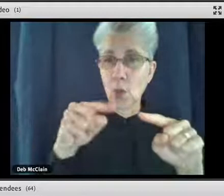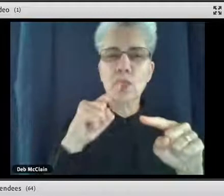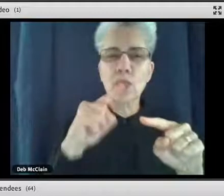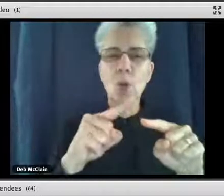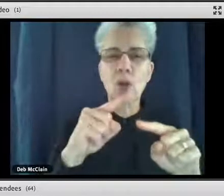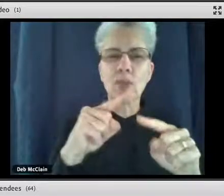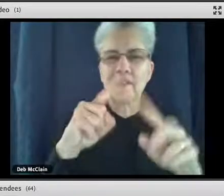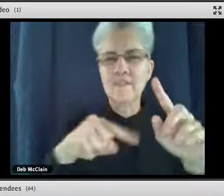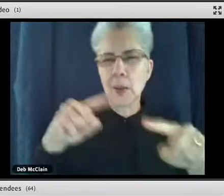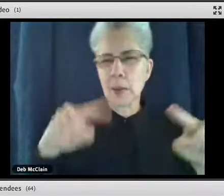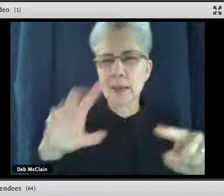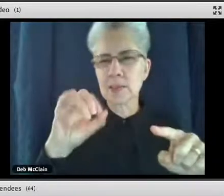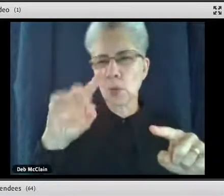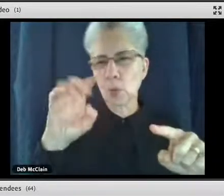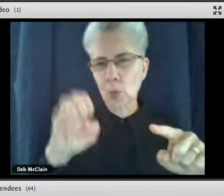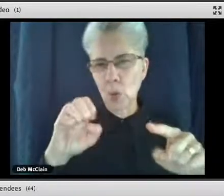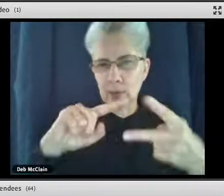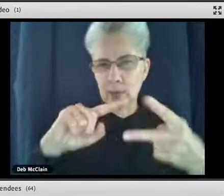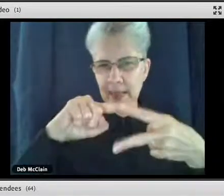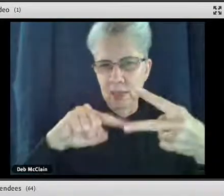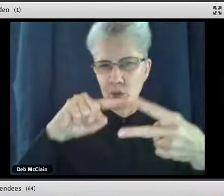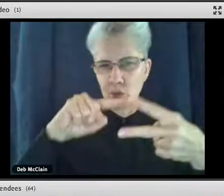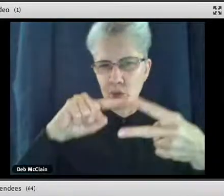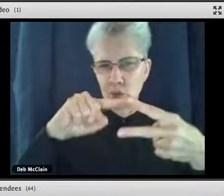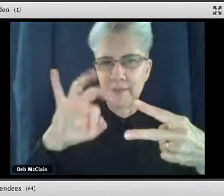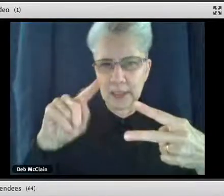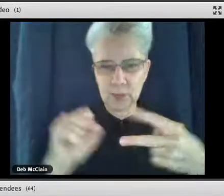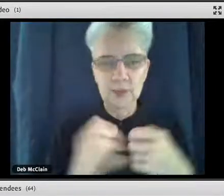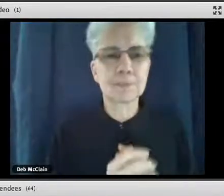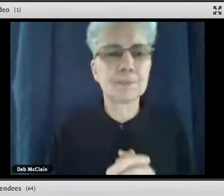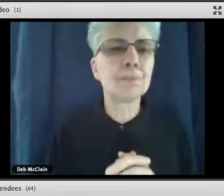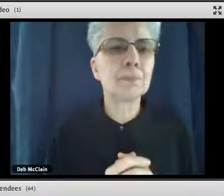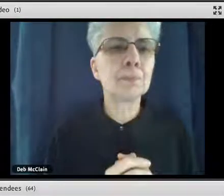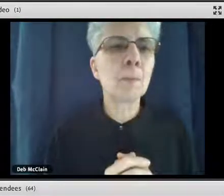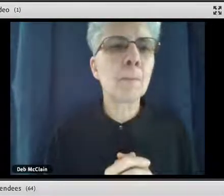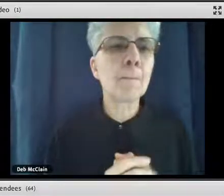Those are all the various codes in these two fixed fields. So...